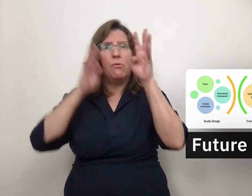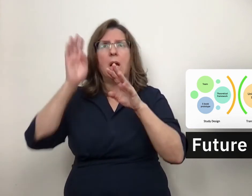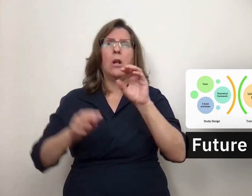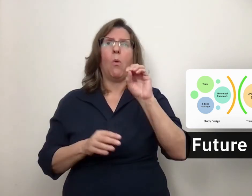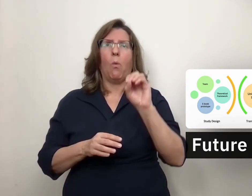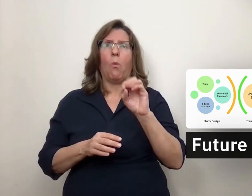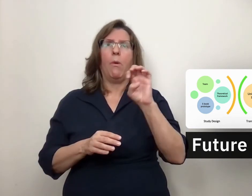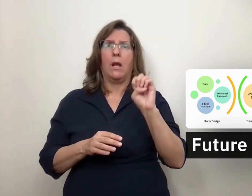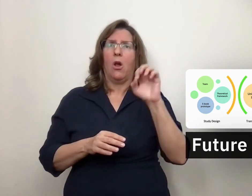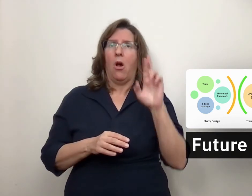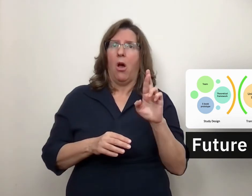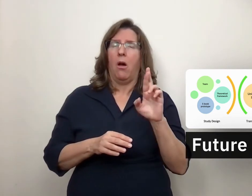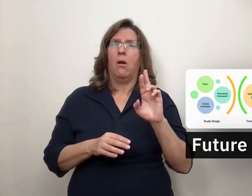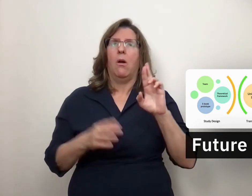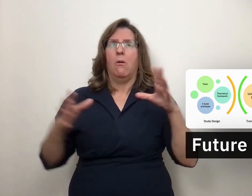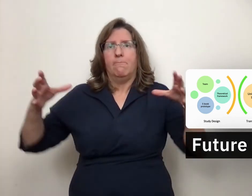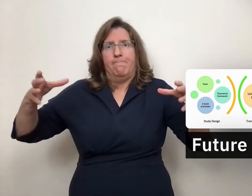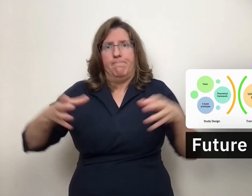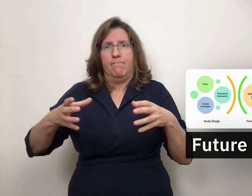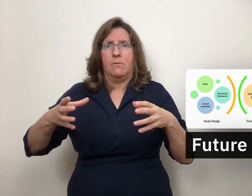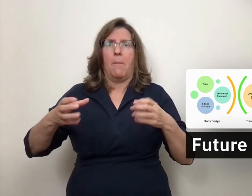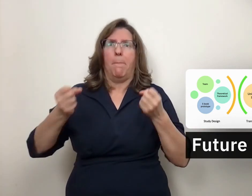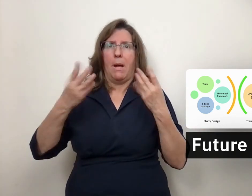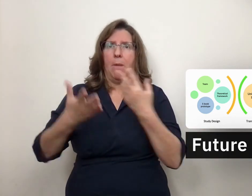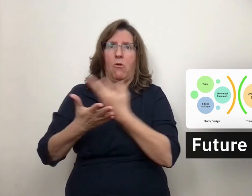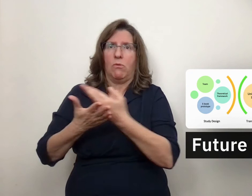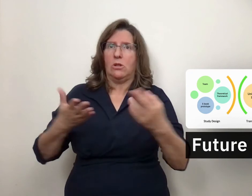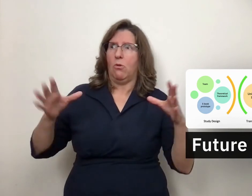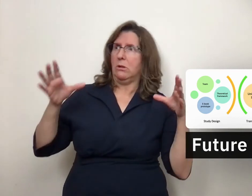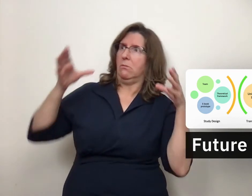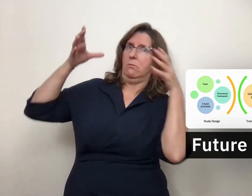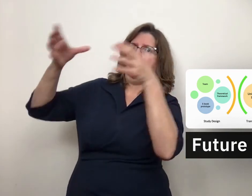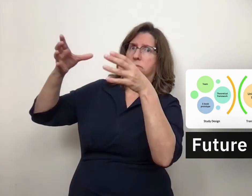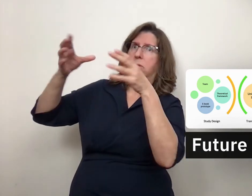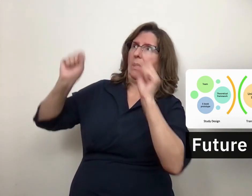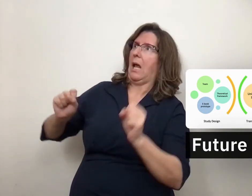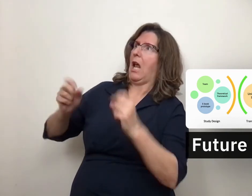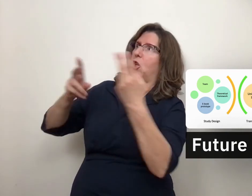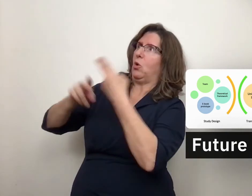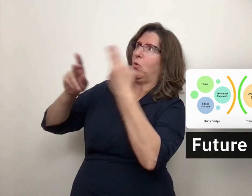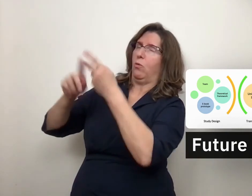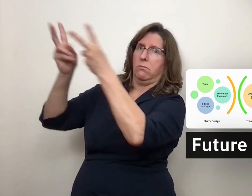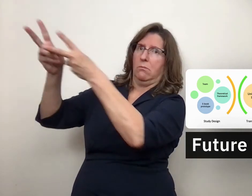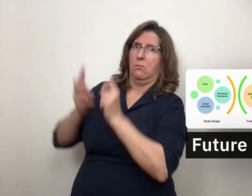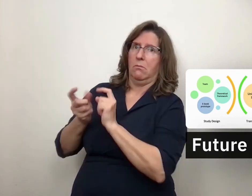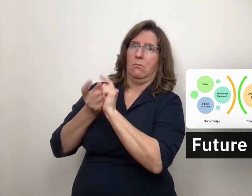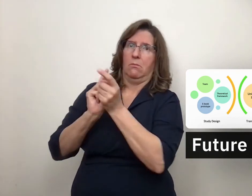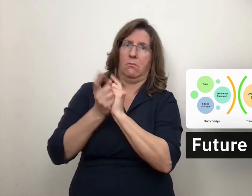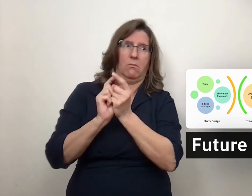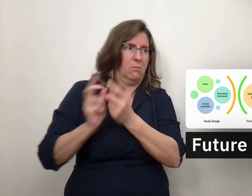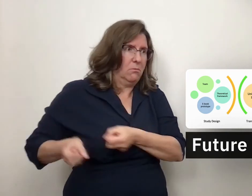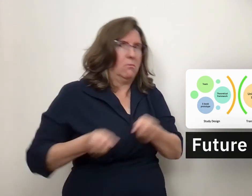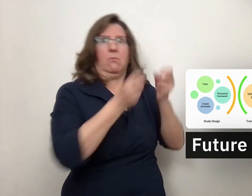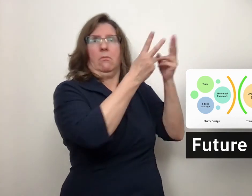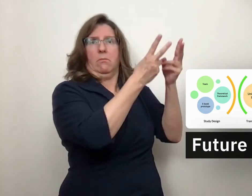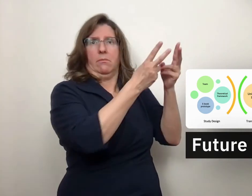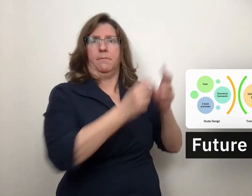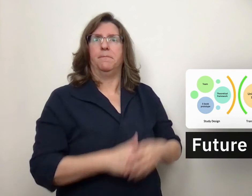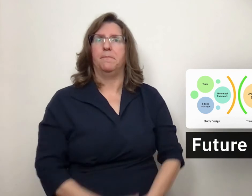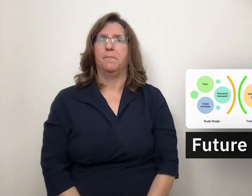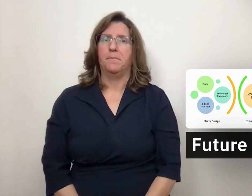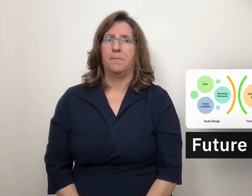And, finally we need to investigate what kind of OER repository would best meet the needs of users.